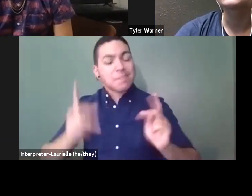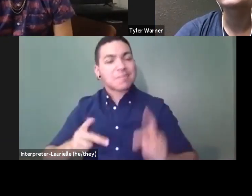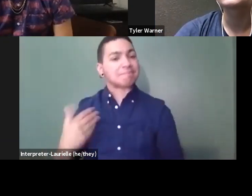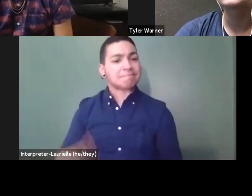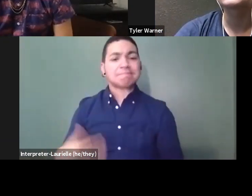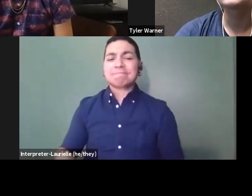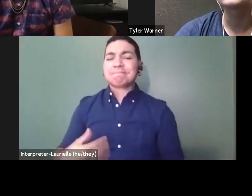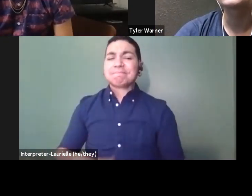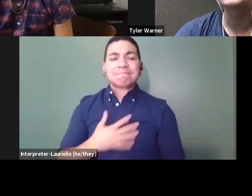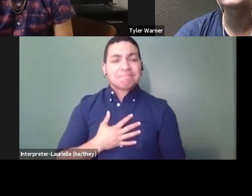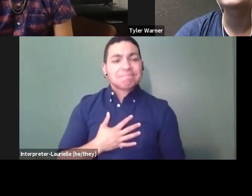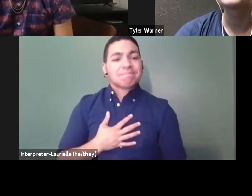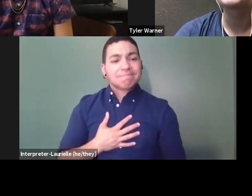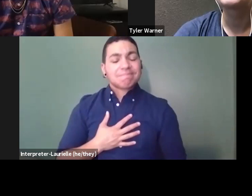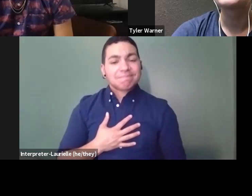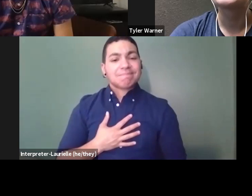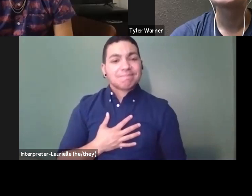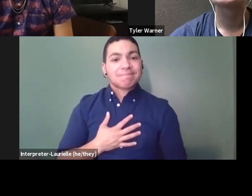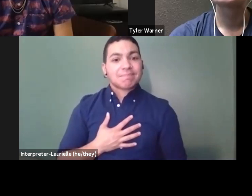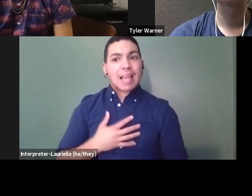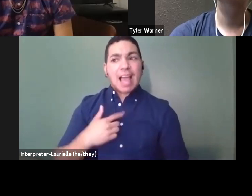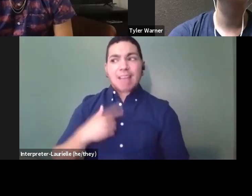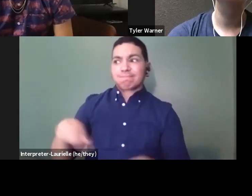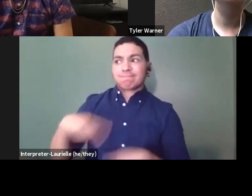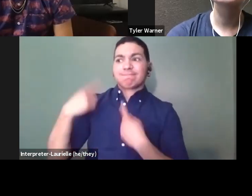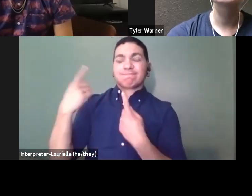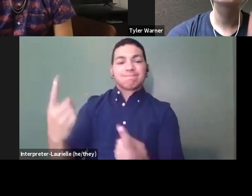Because I know that we have just such a deep need in our country